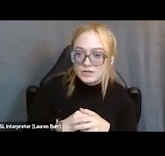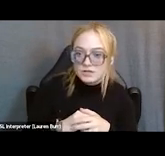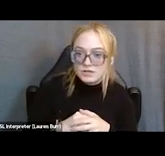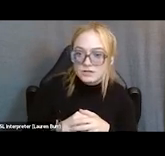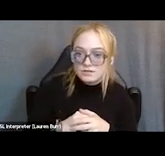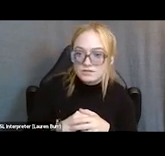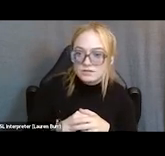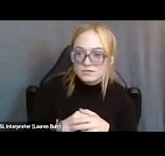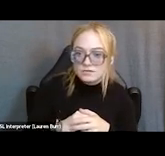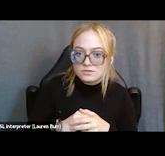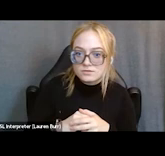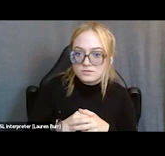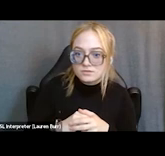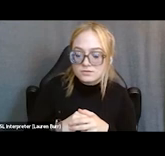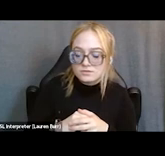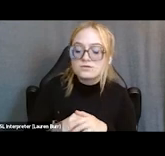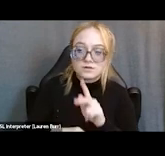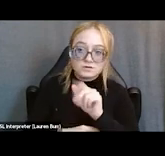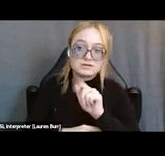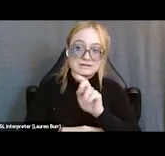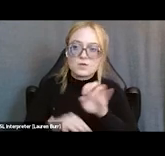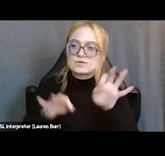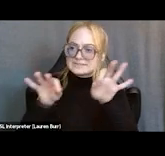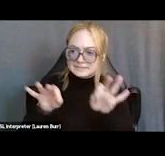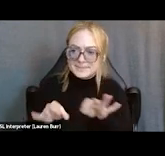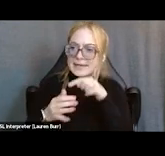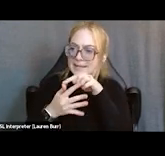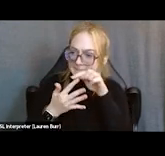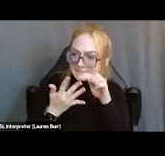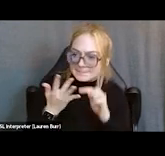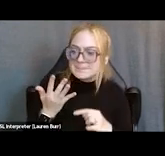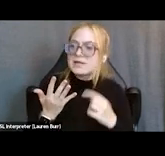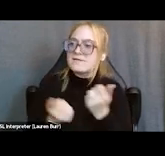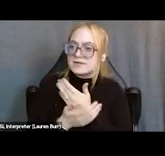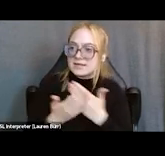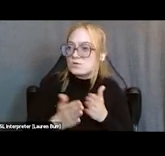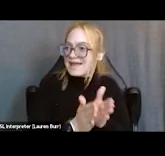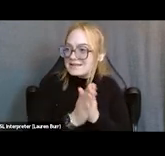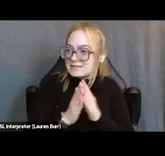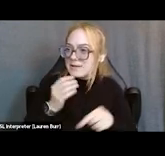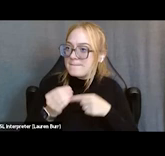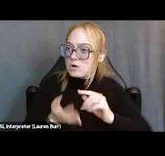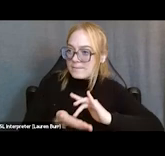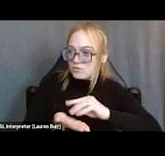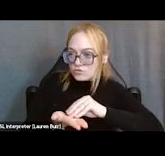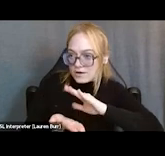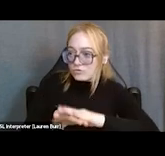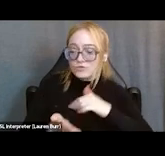And then Kate started explaining to me about other things and asked me for medical records and I gave her everything